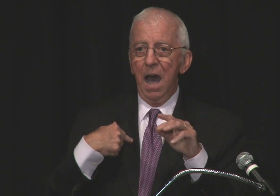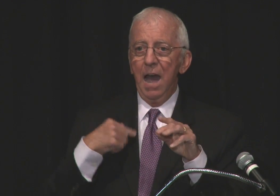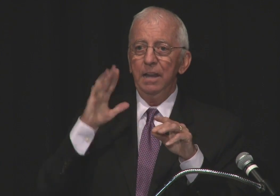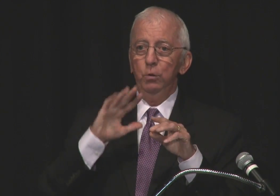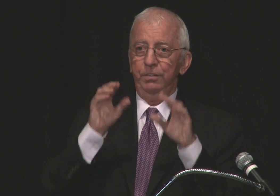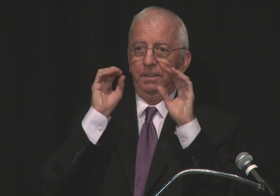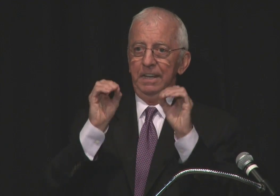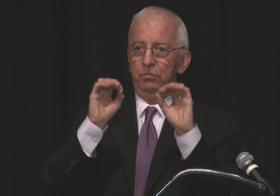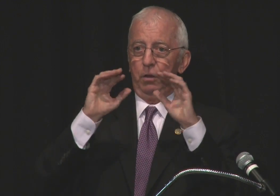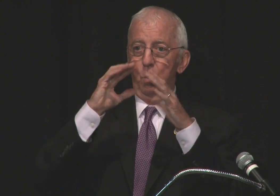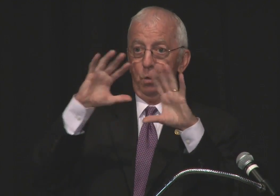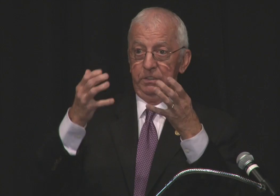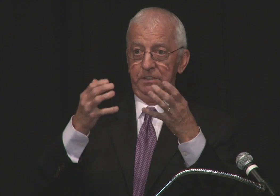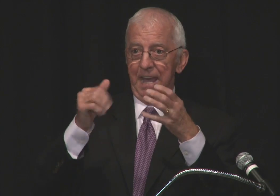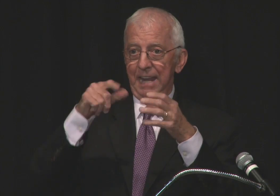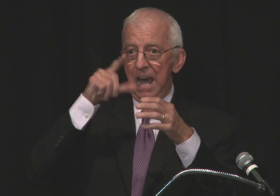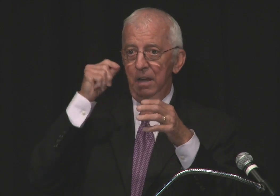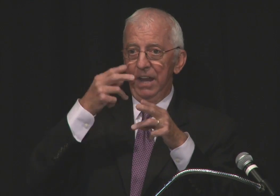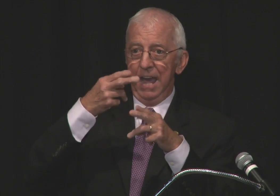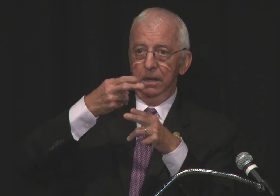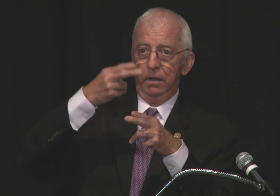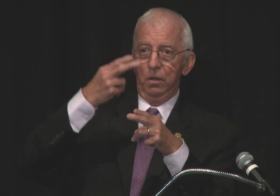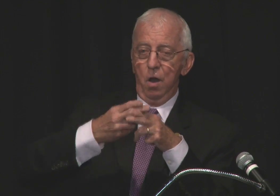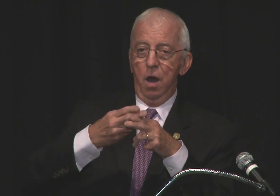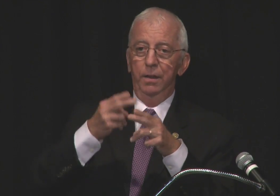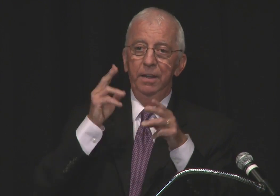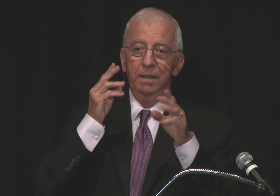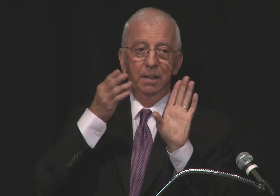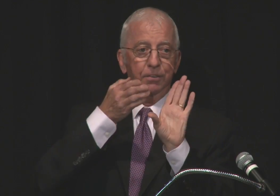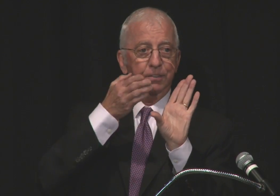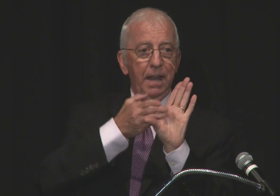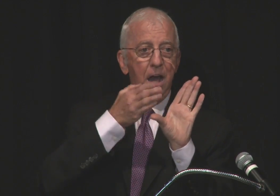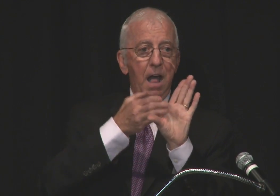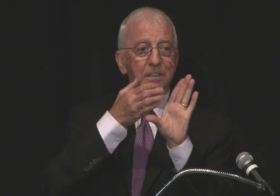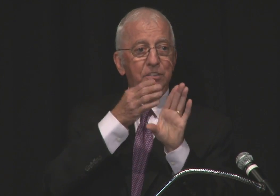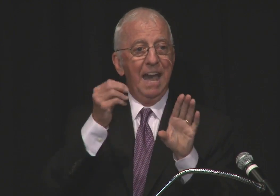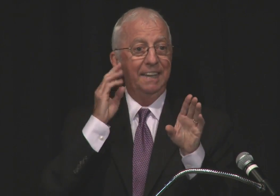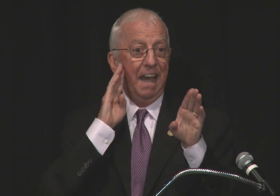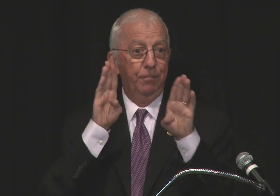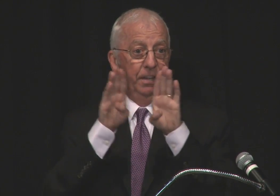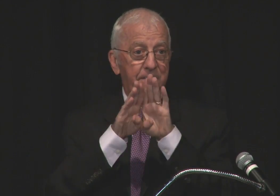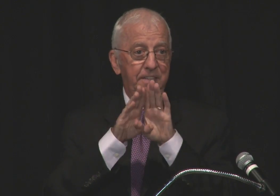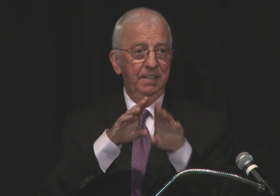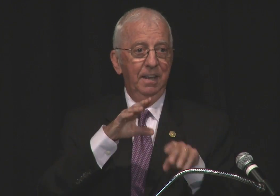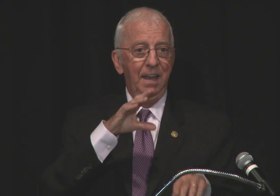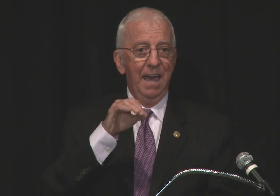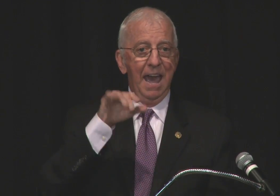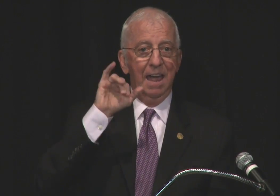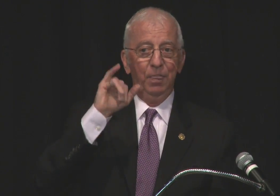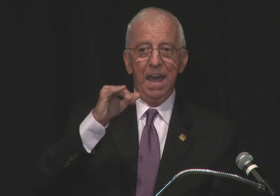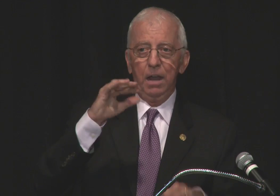I used to teach a course at Gallaudet called Psychology and Deafness. And that course,